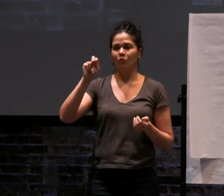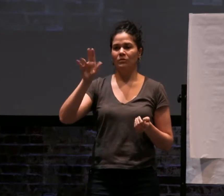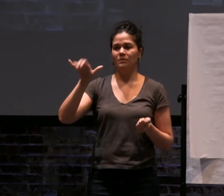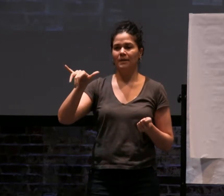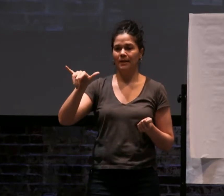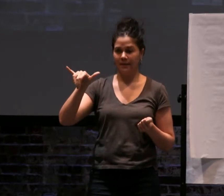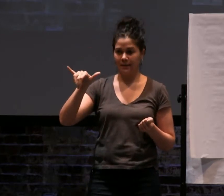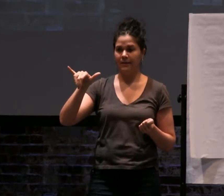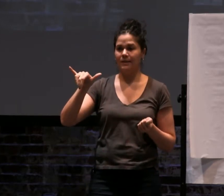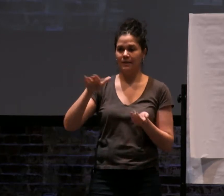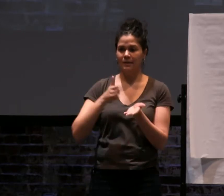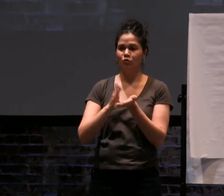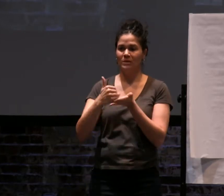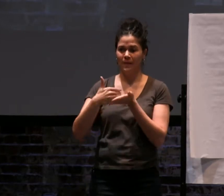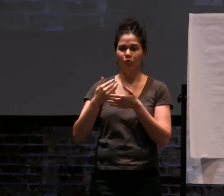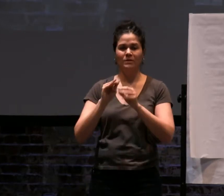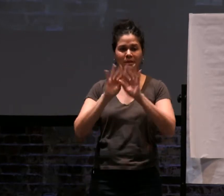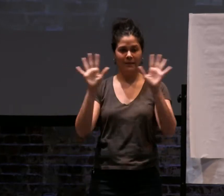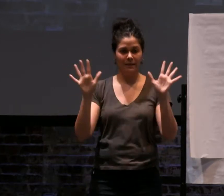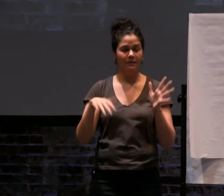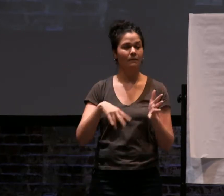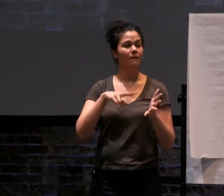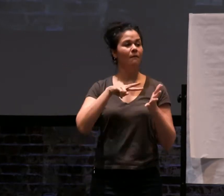And the transparency of the process.